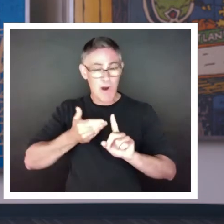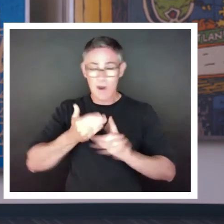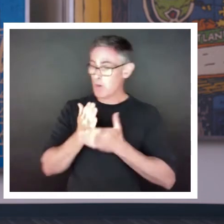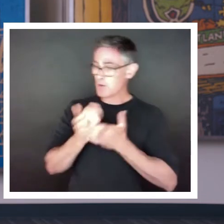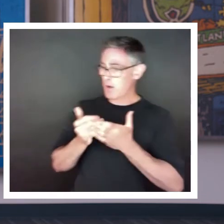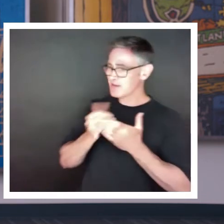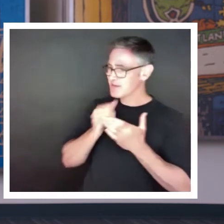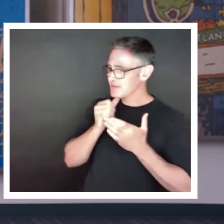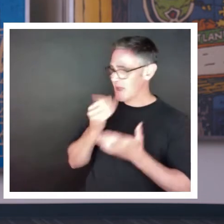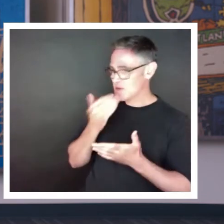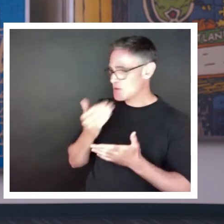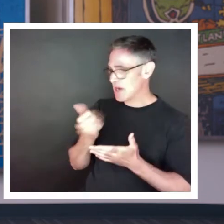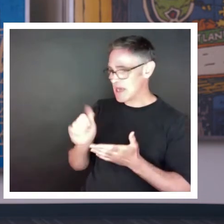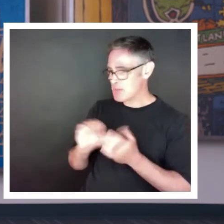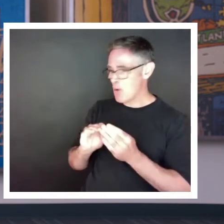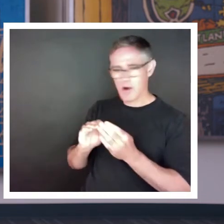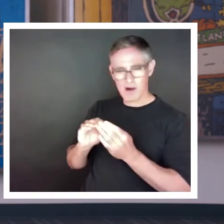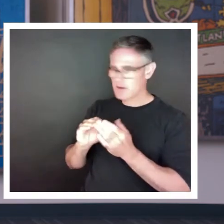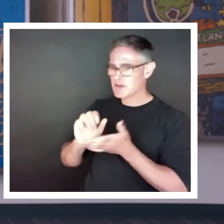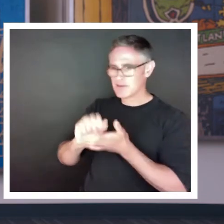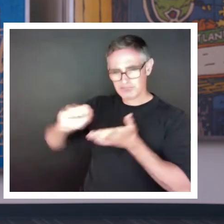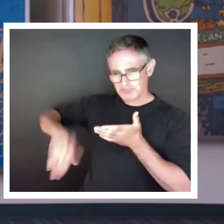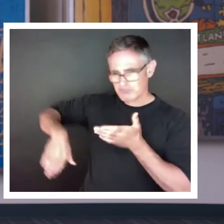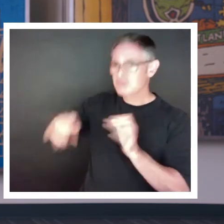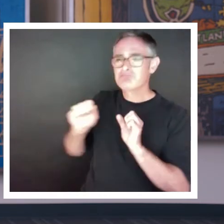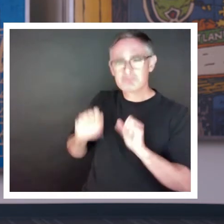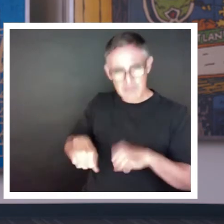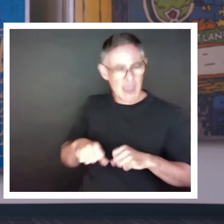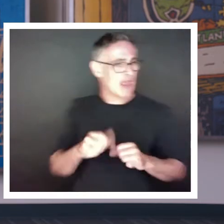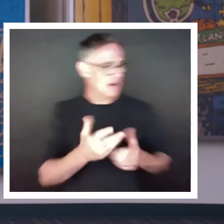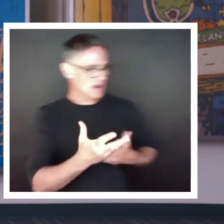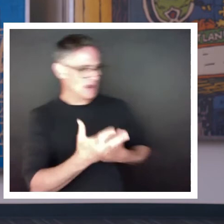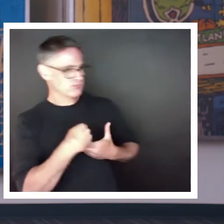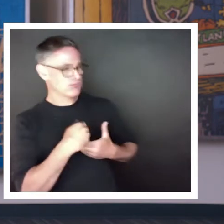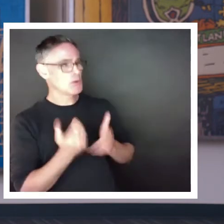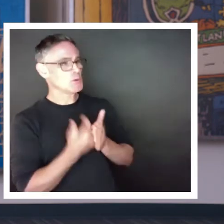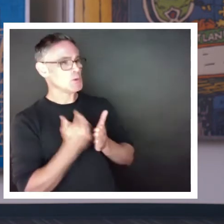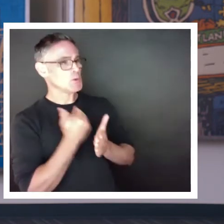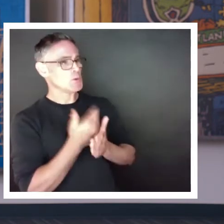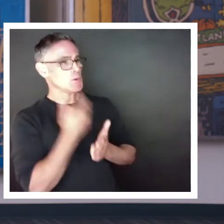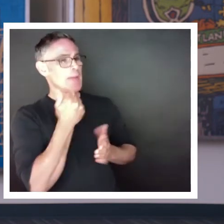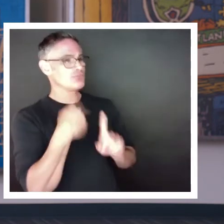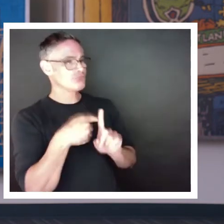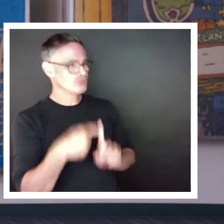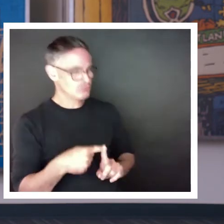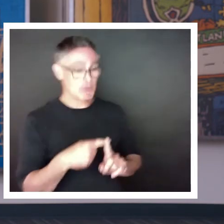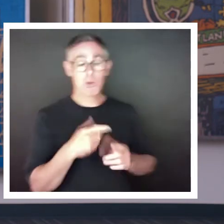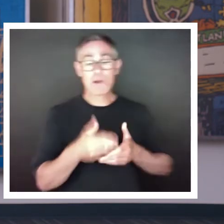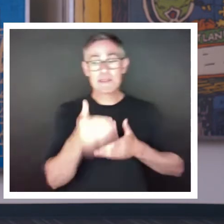and open the door to let in the new. What comes next for you is still something you can design together.